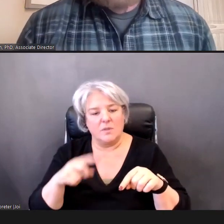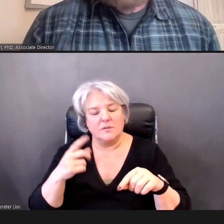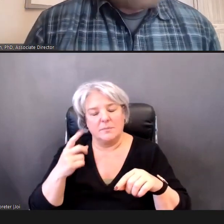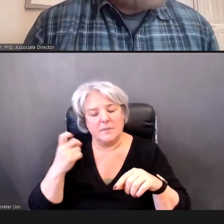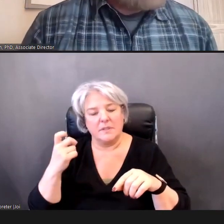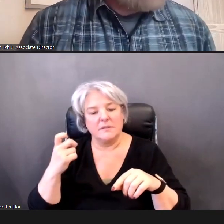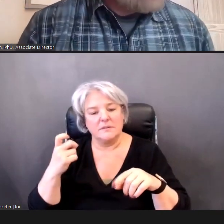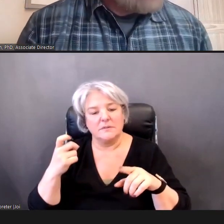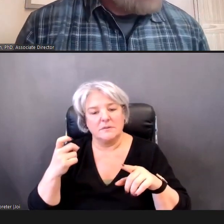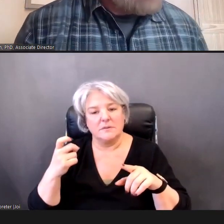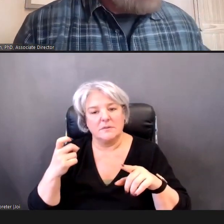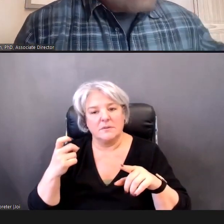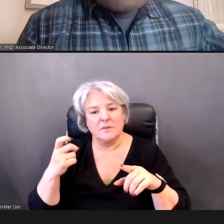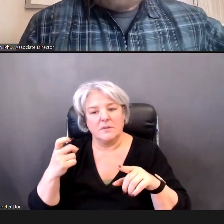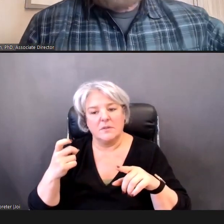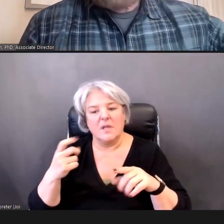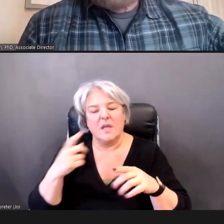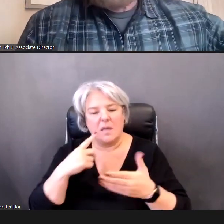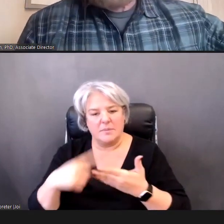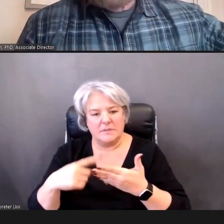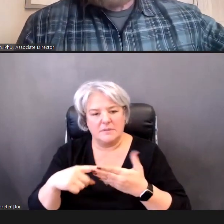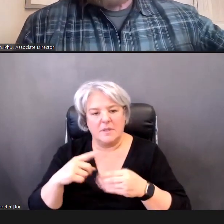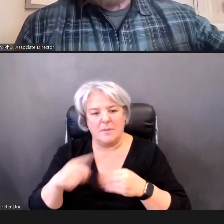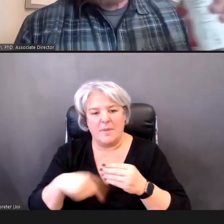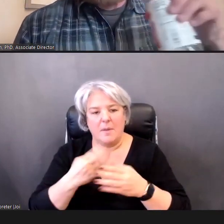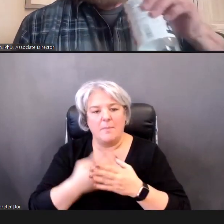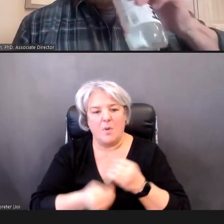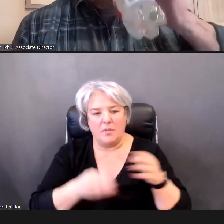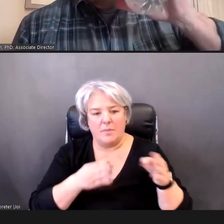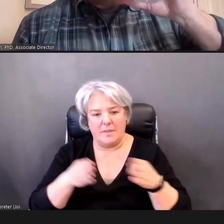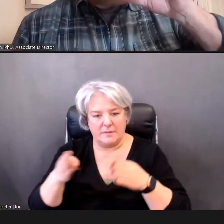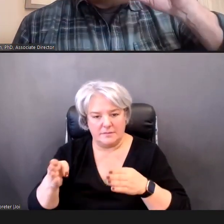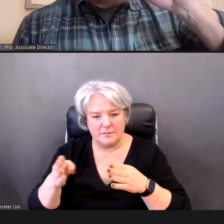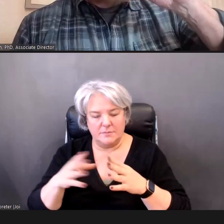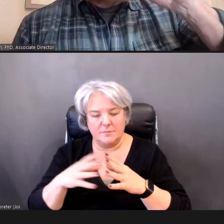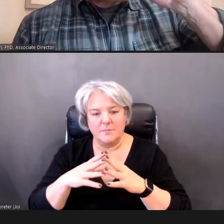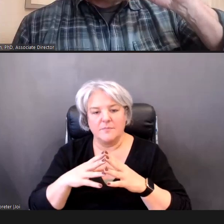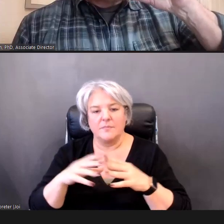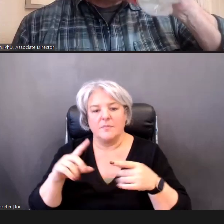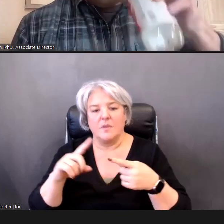um so let me talk about both methods